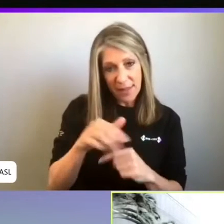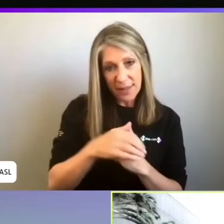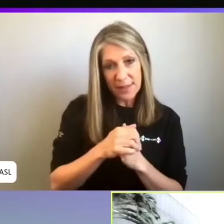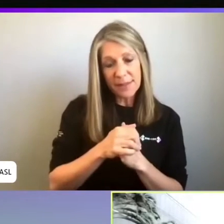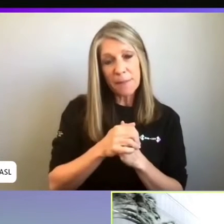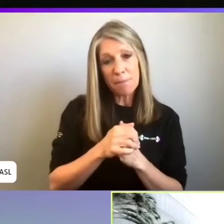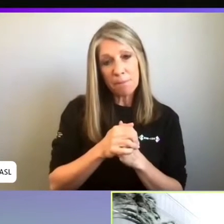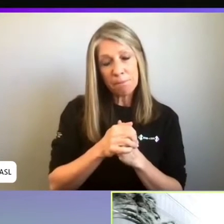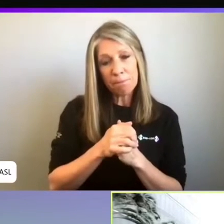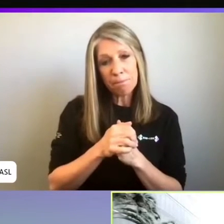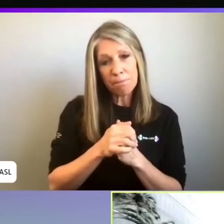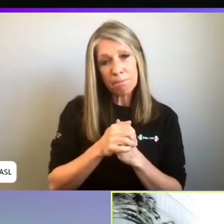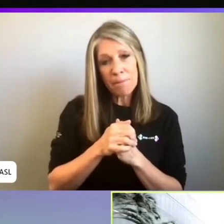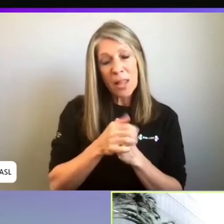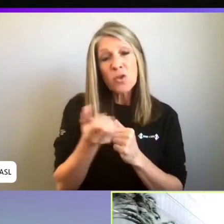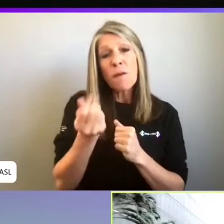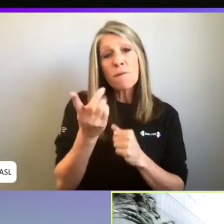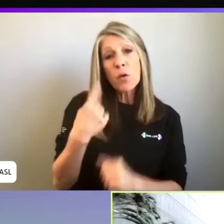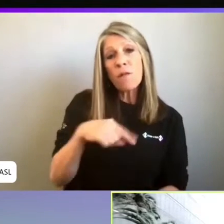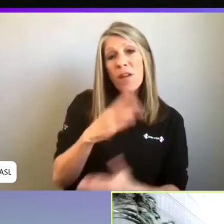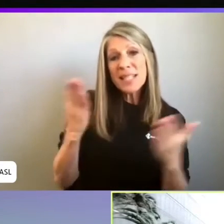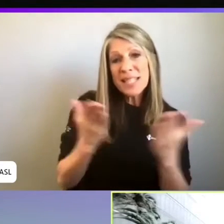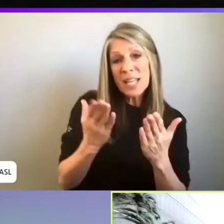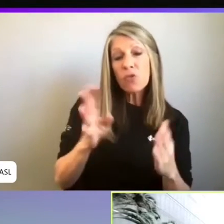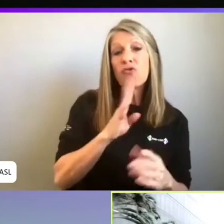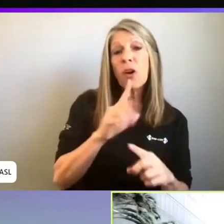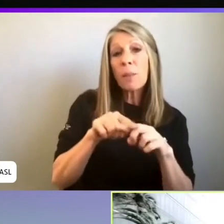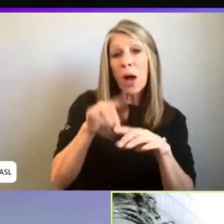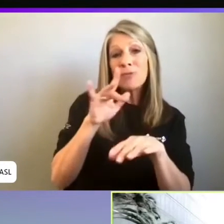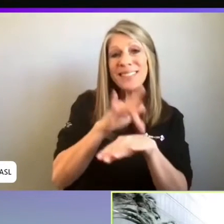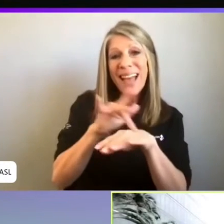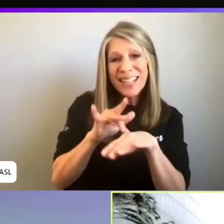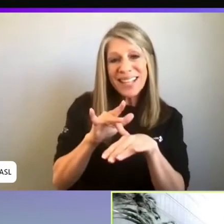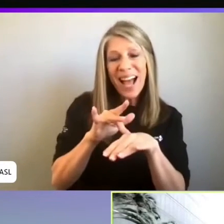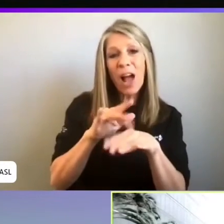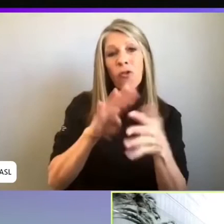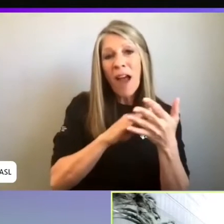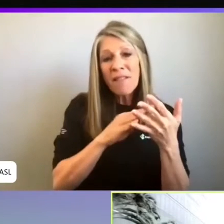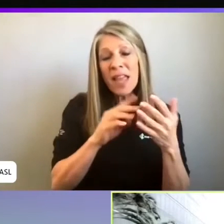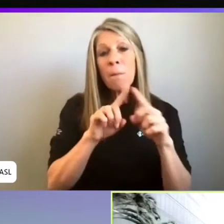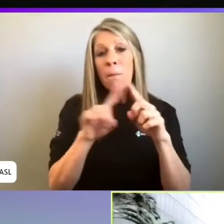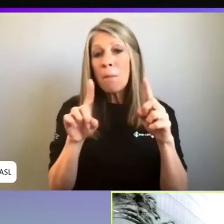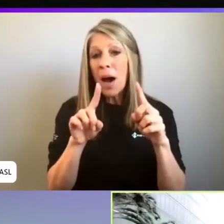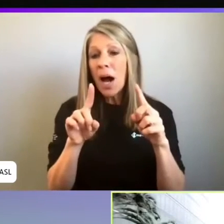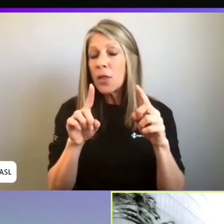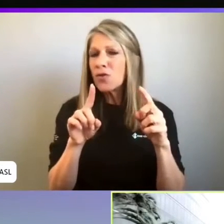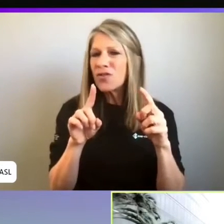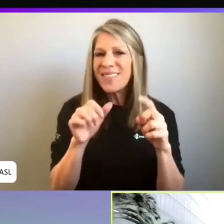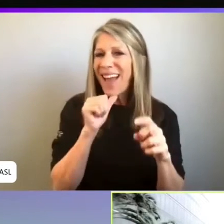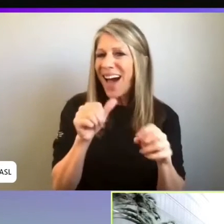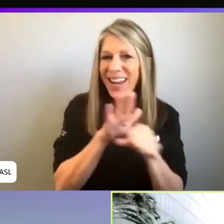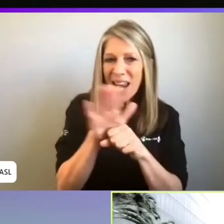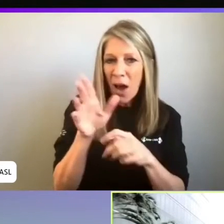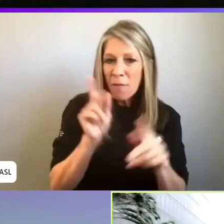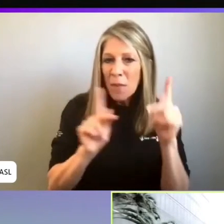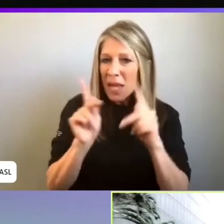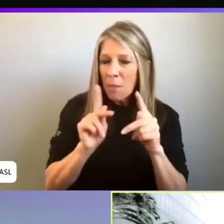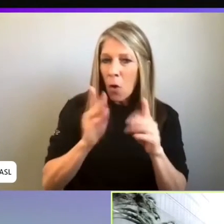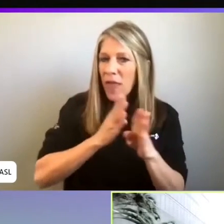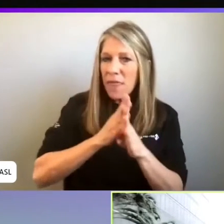and also the biggest thing that I think we all kind of took away from this was that there are a few of us here